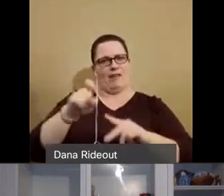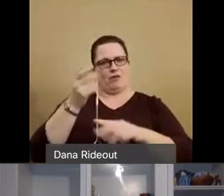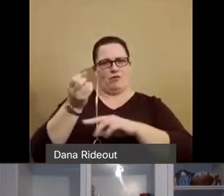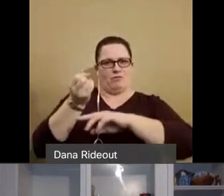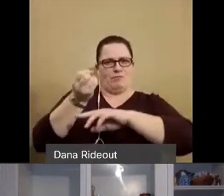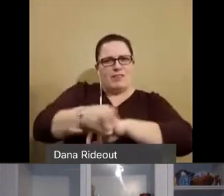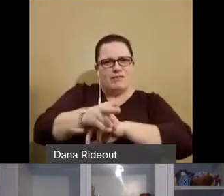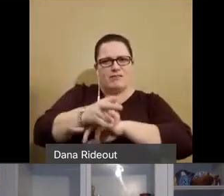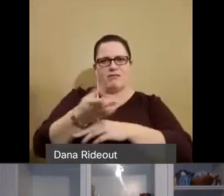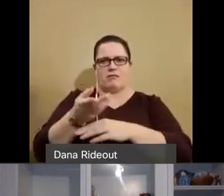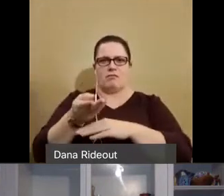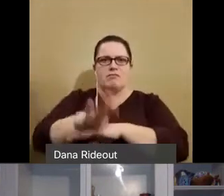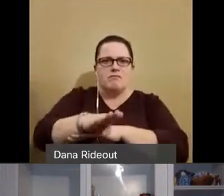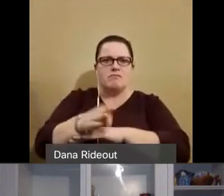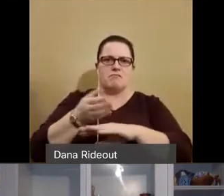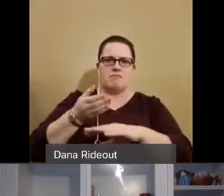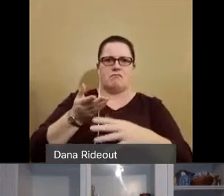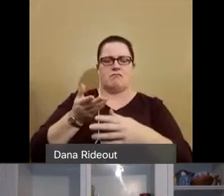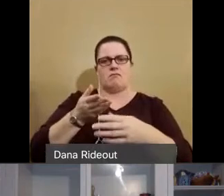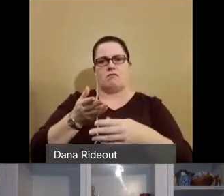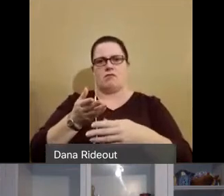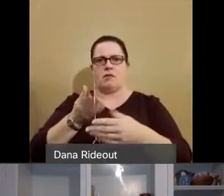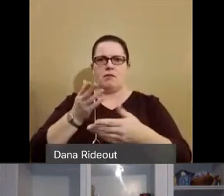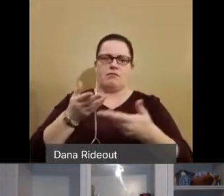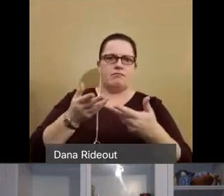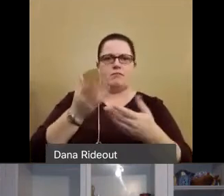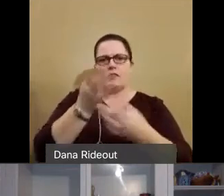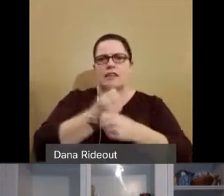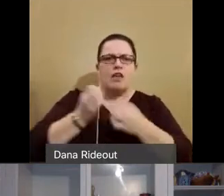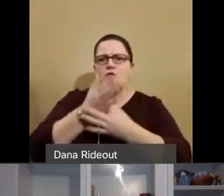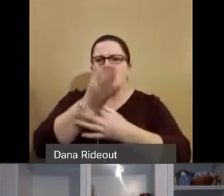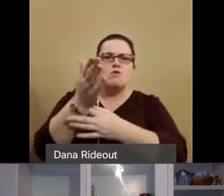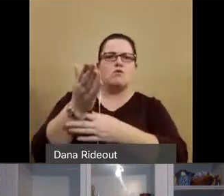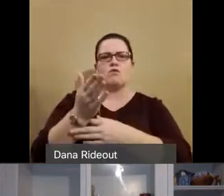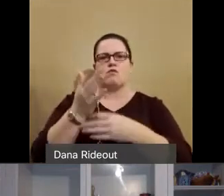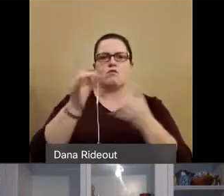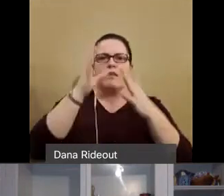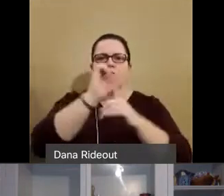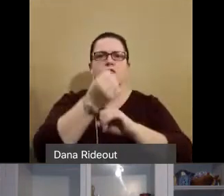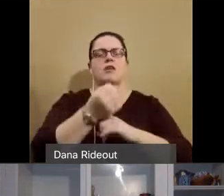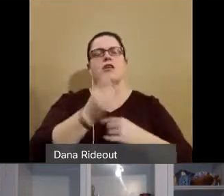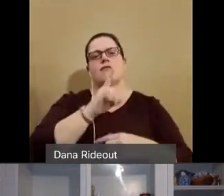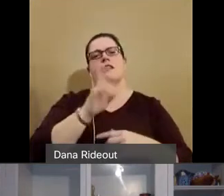Uh, for for folks, in in disability, communities has been really pernicious and especially in the time of cope and.